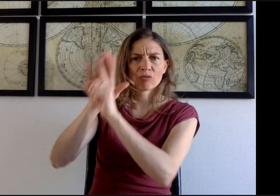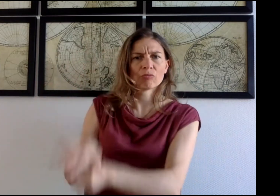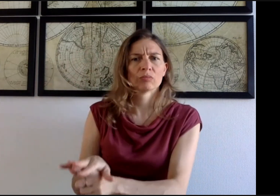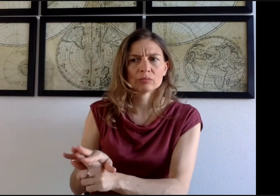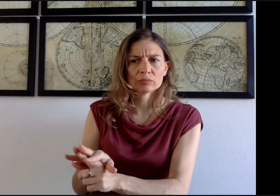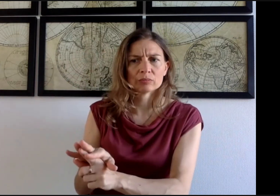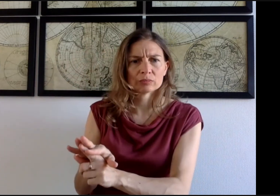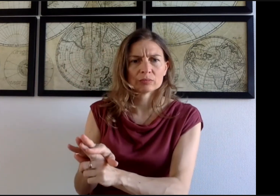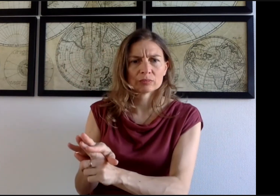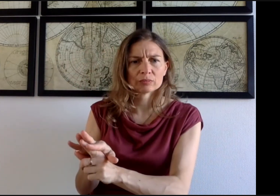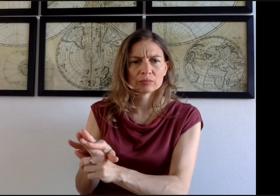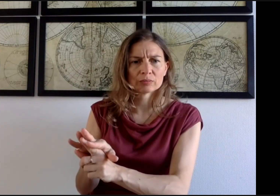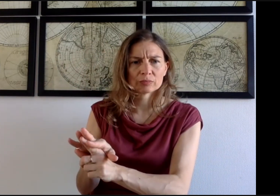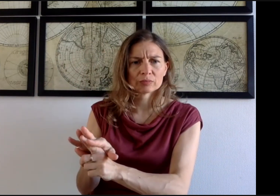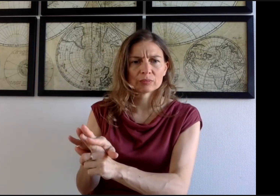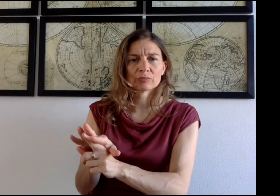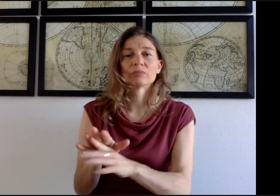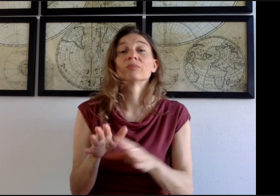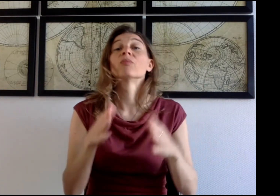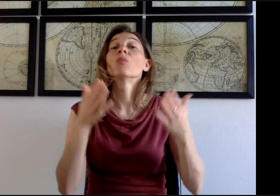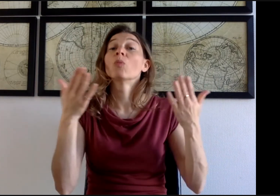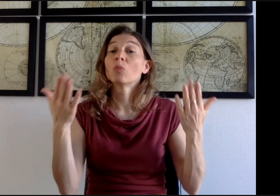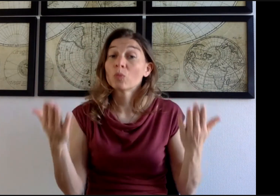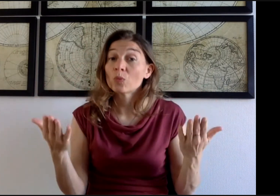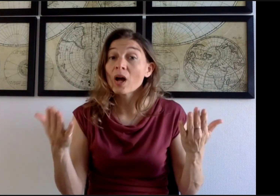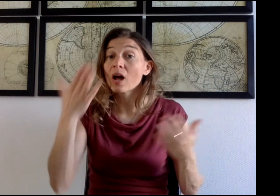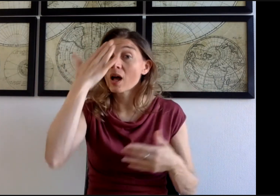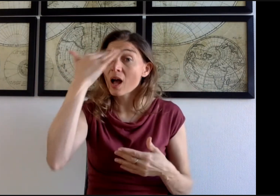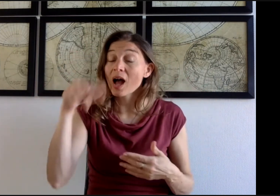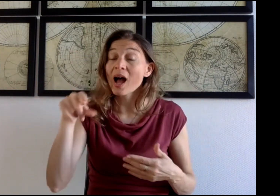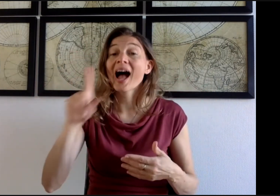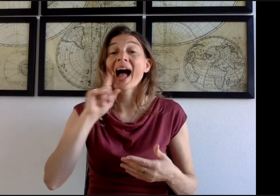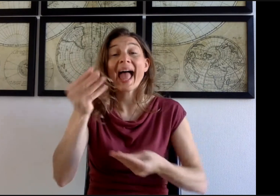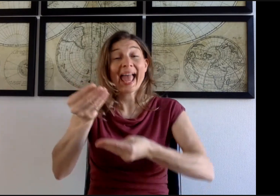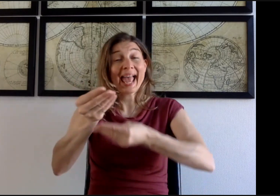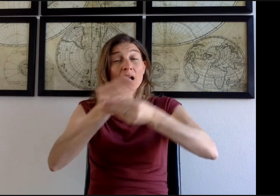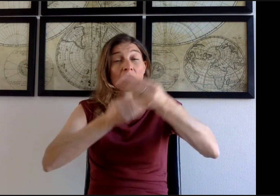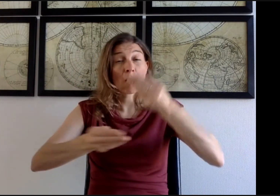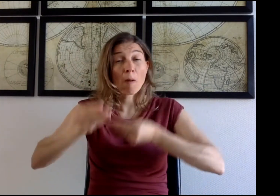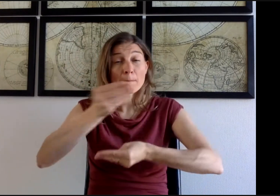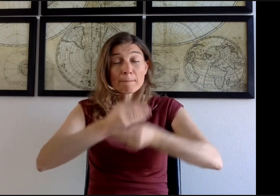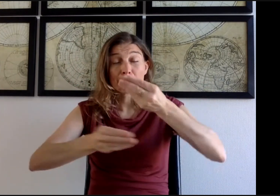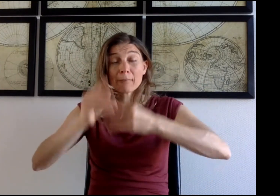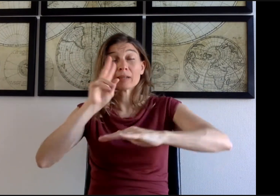because the economic projection shows the COVID-19 crisis will result